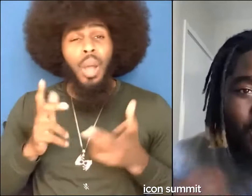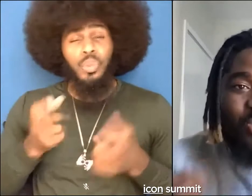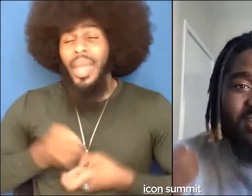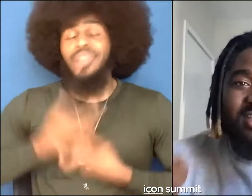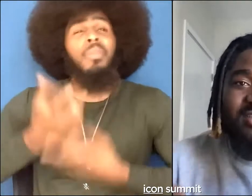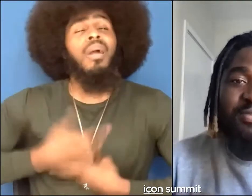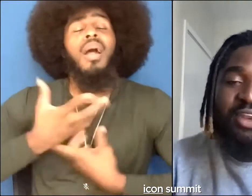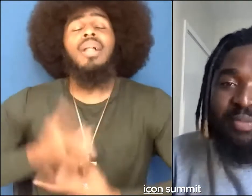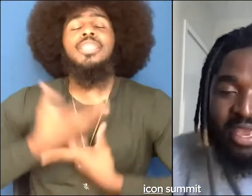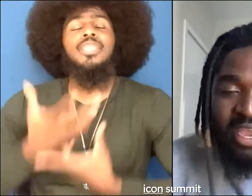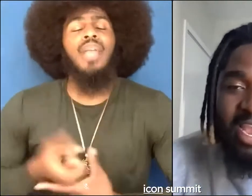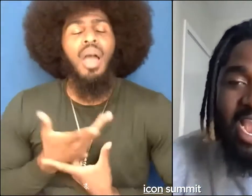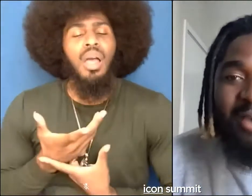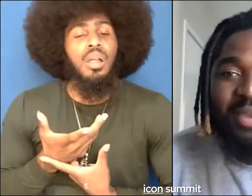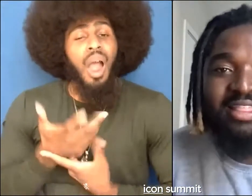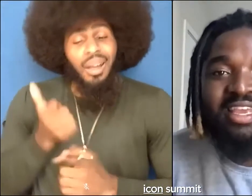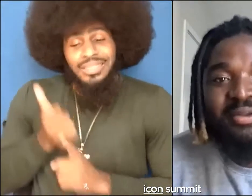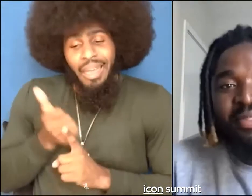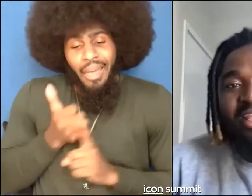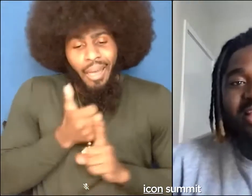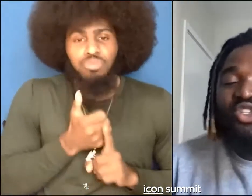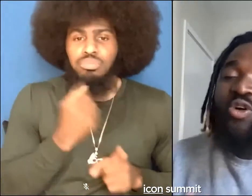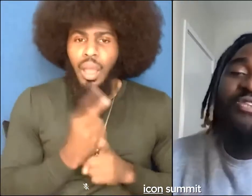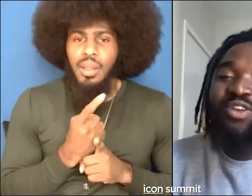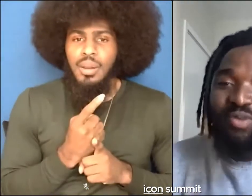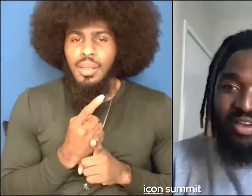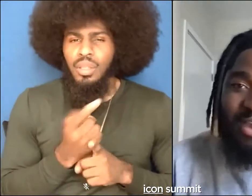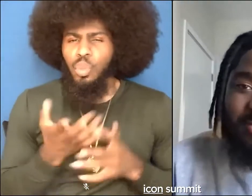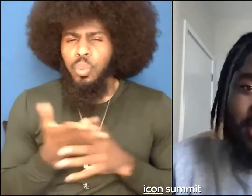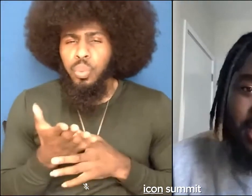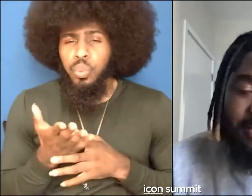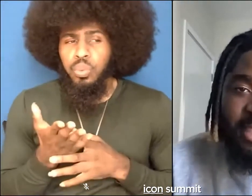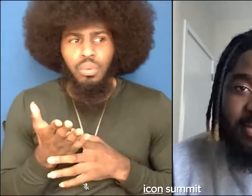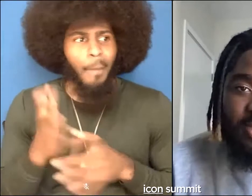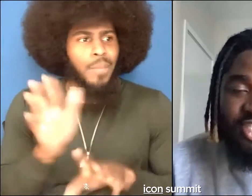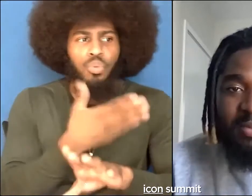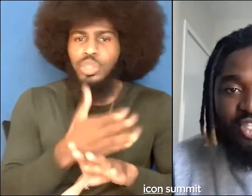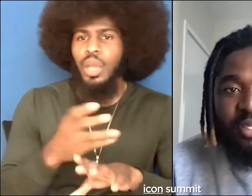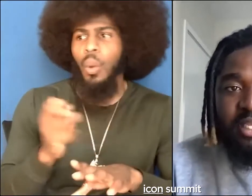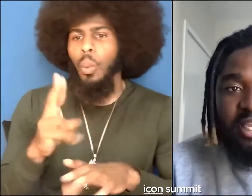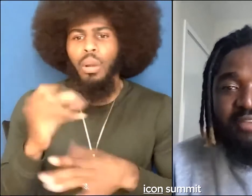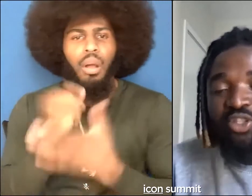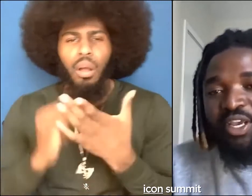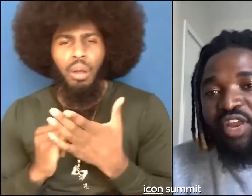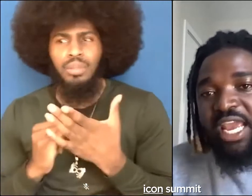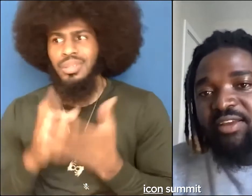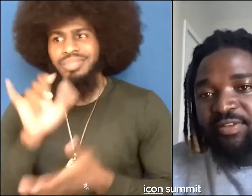We're always searching for freedom. I think there's no freedom without vulnerability because to be able to be even to be creative